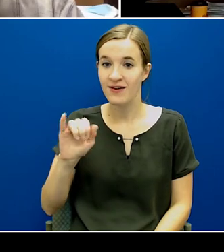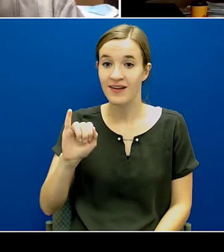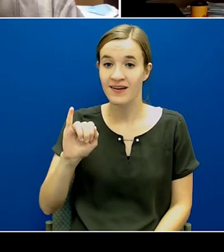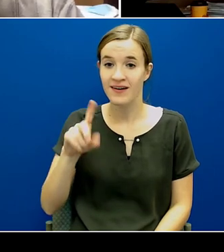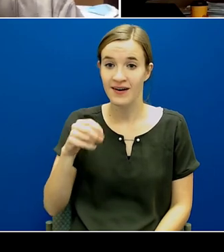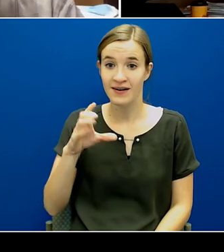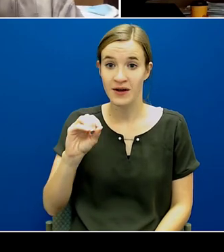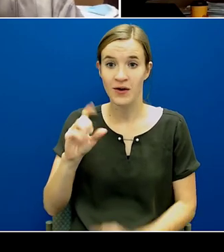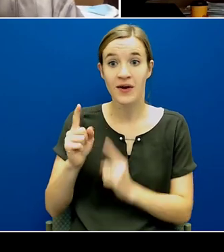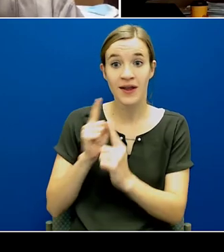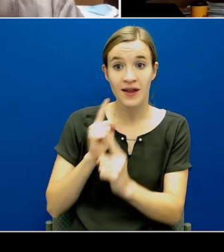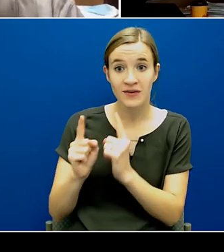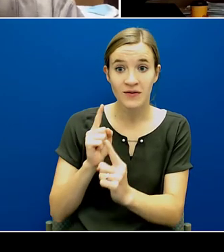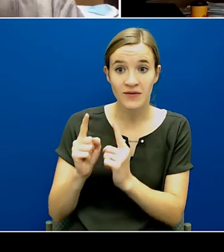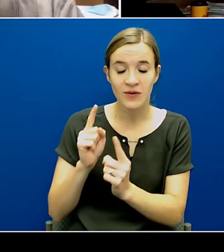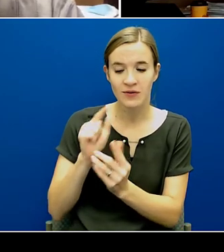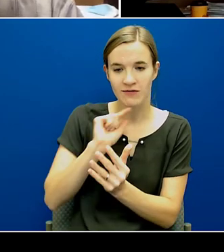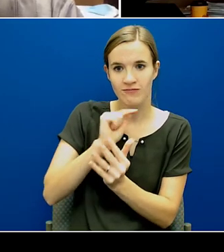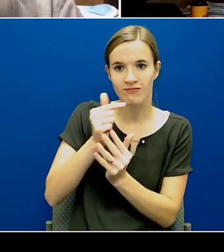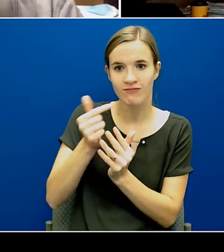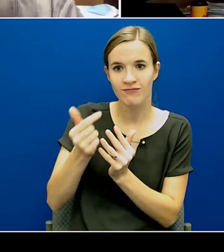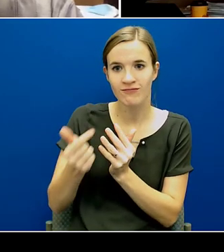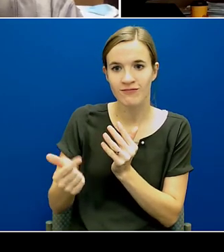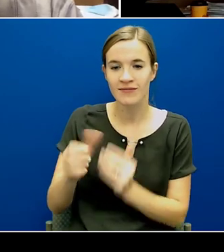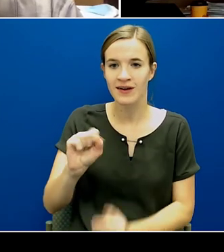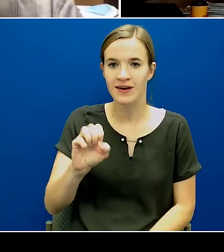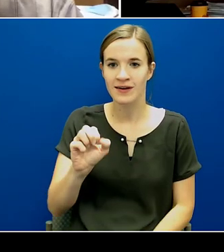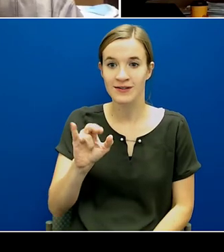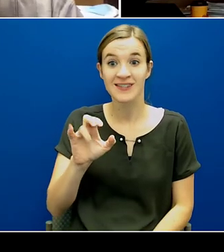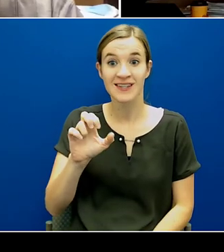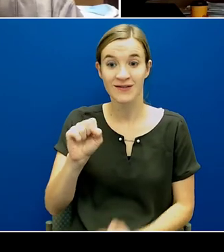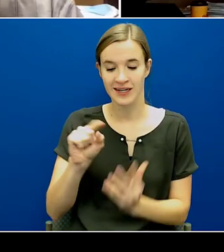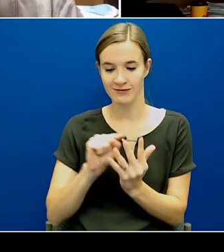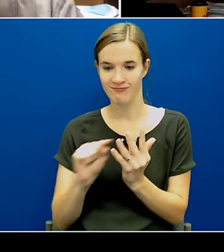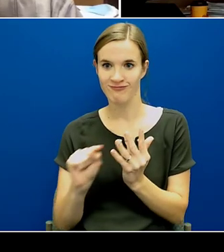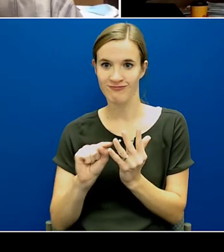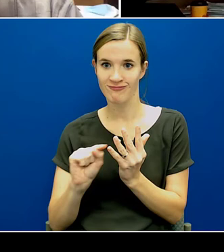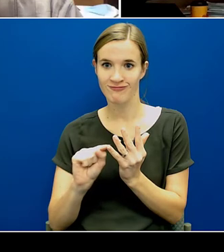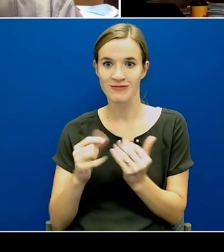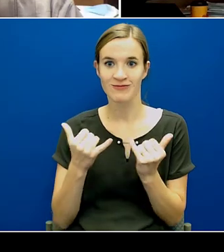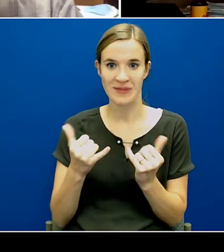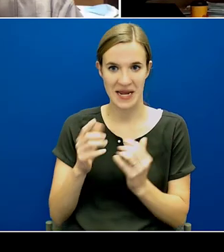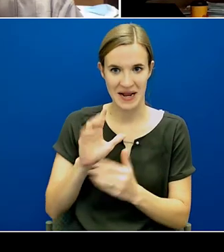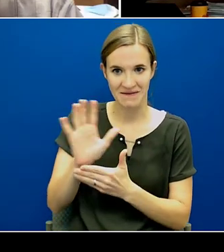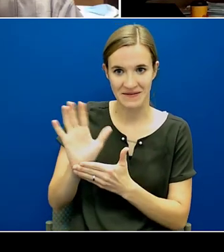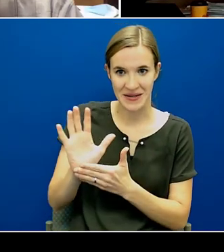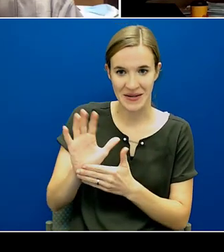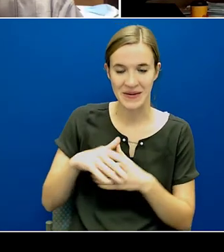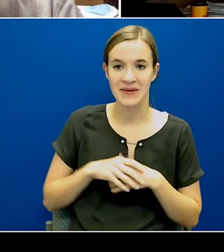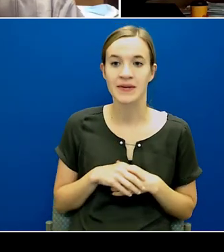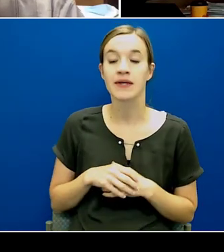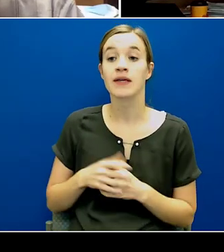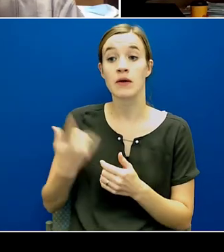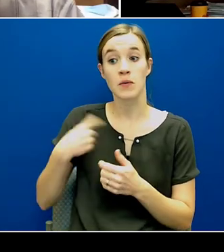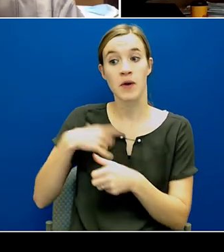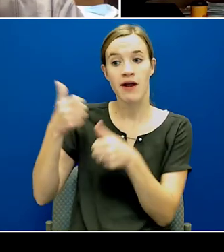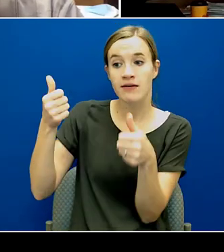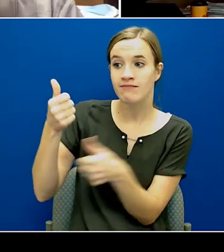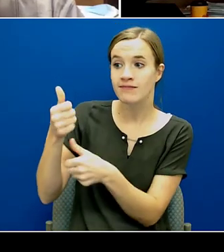interview series. As part of Idaho's ADA 30th anniversary celebration, kind of ongoing.